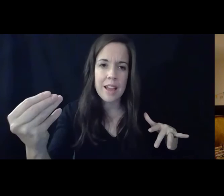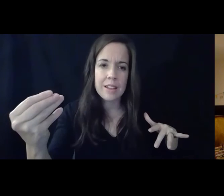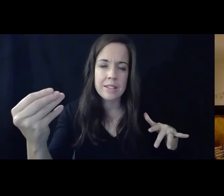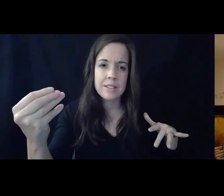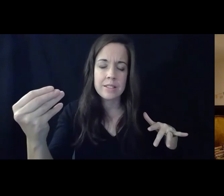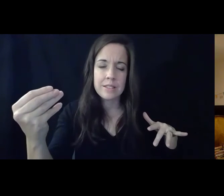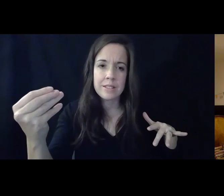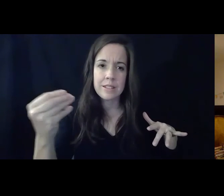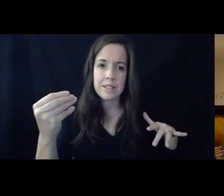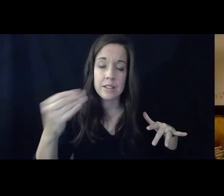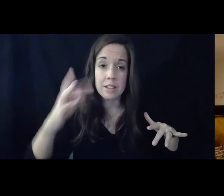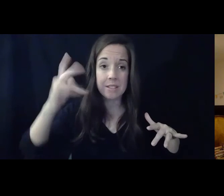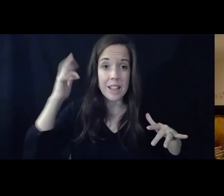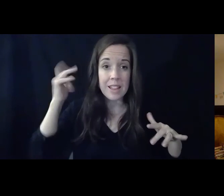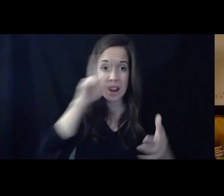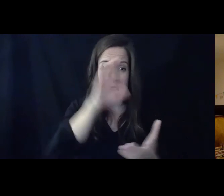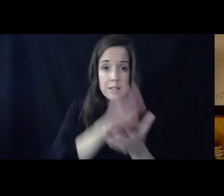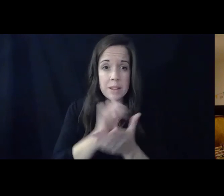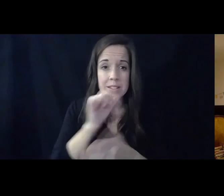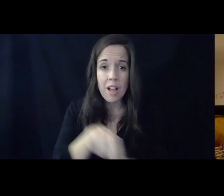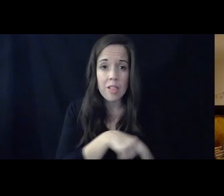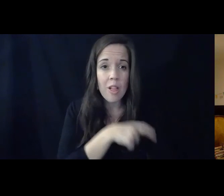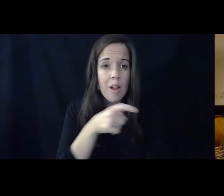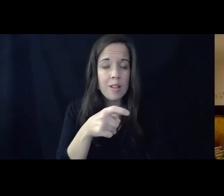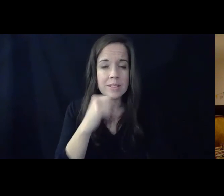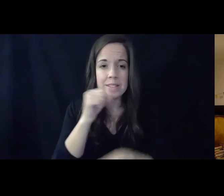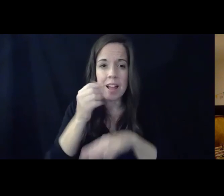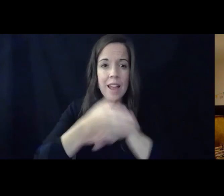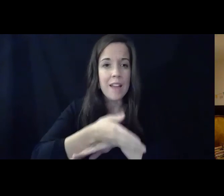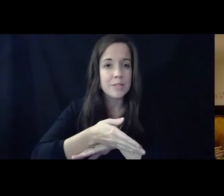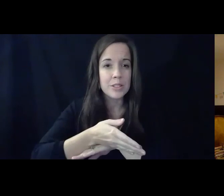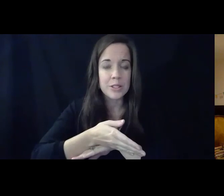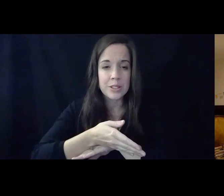a husband, but not long, not after. Because no one touched her